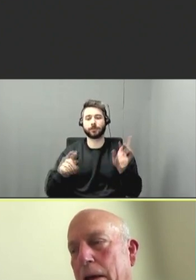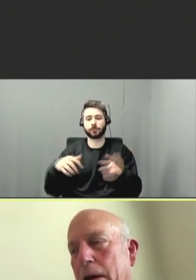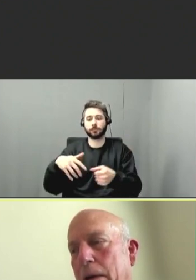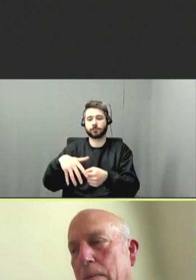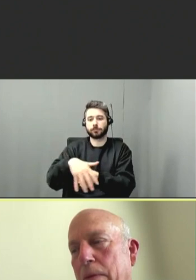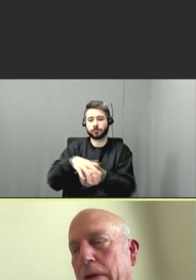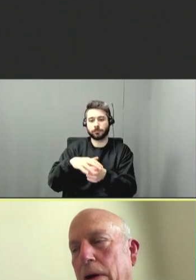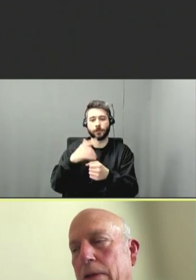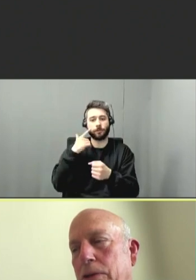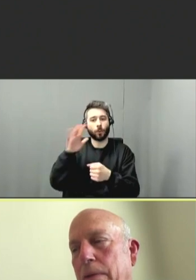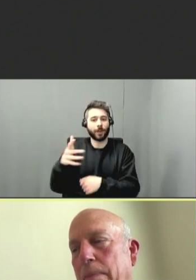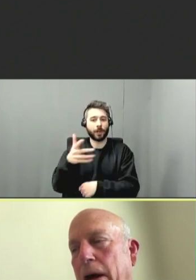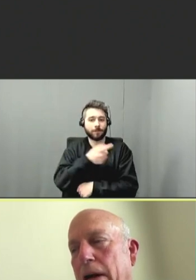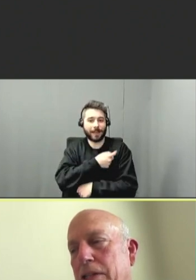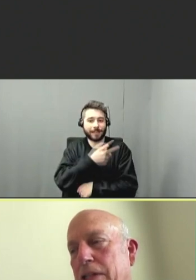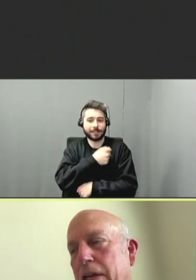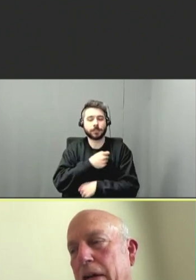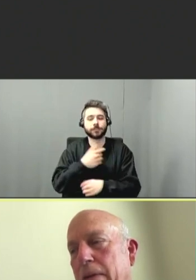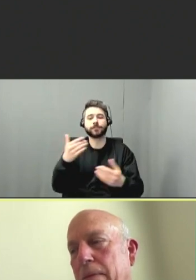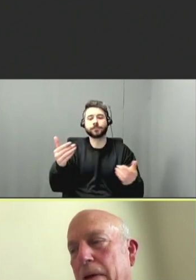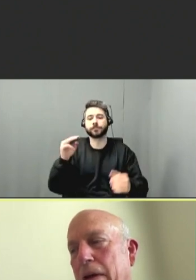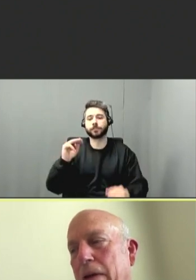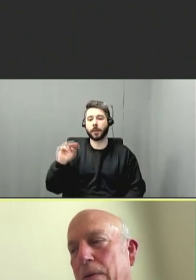Moving on to Mpox.